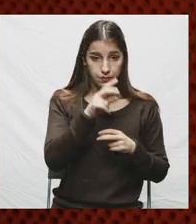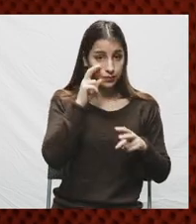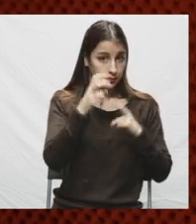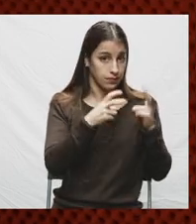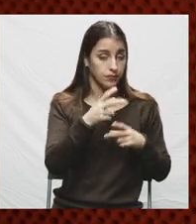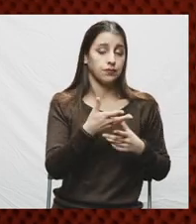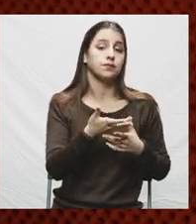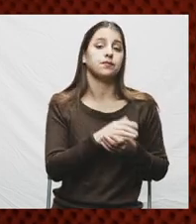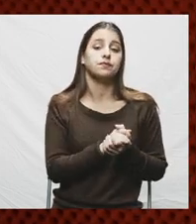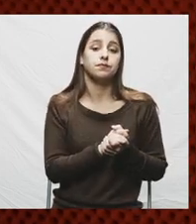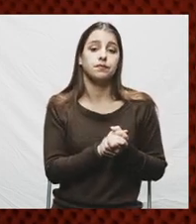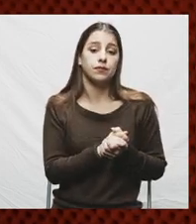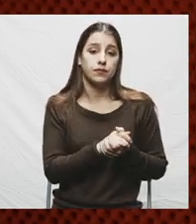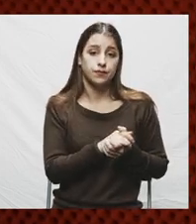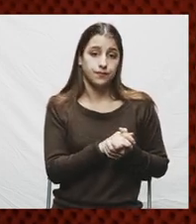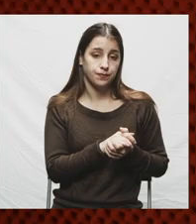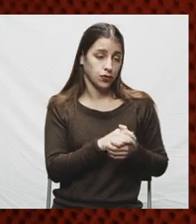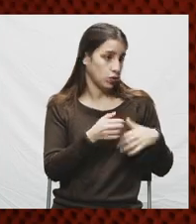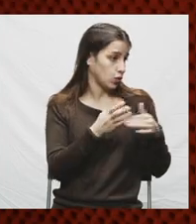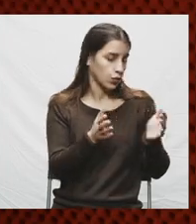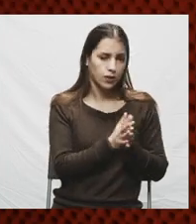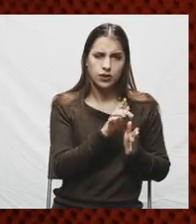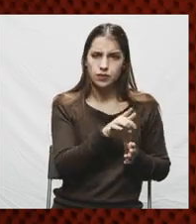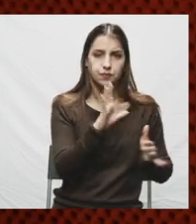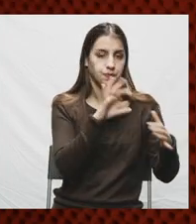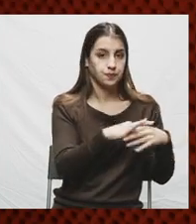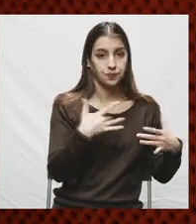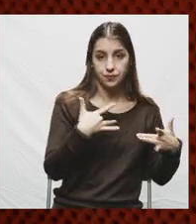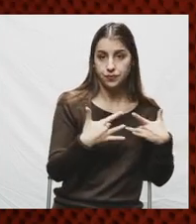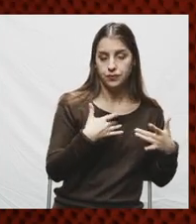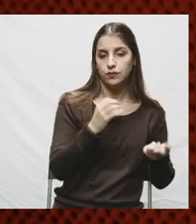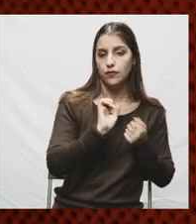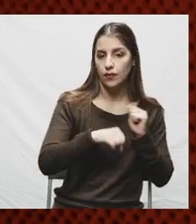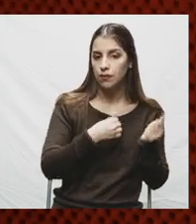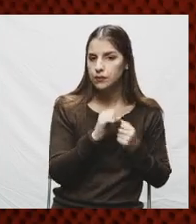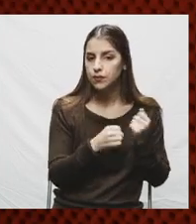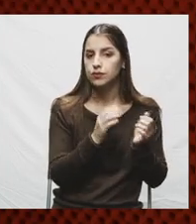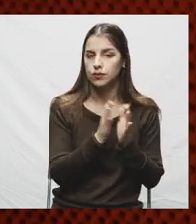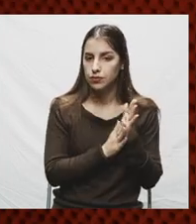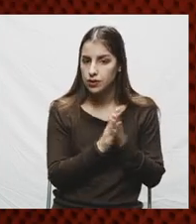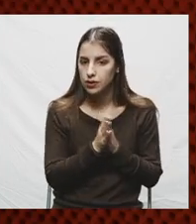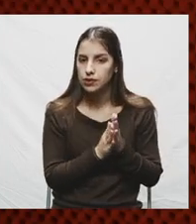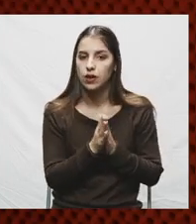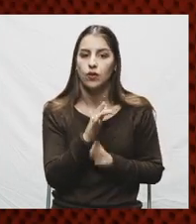From what you want within your research. Going through this research with theater, movement, improvisation